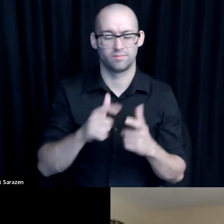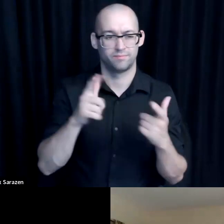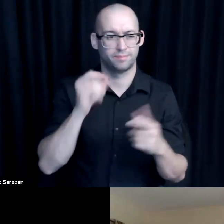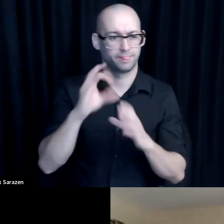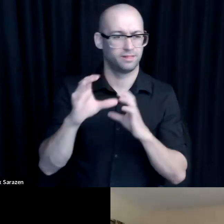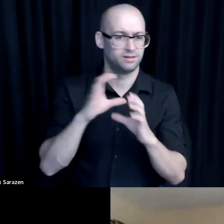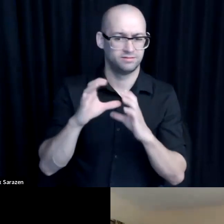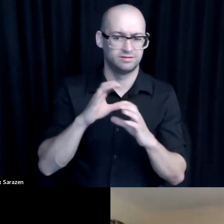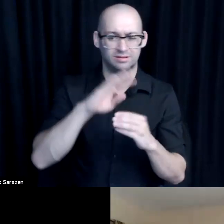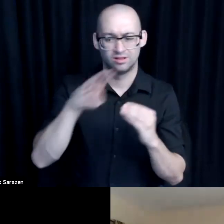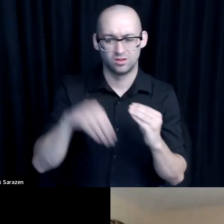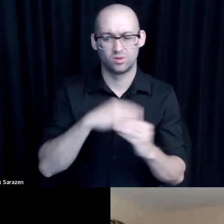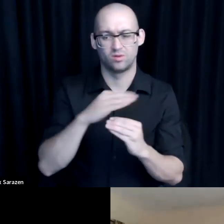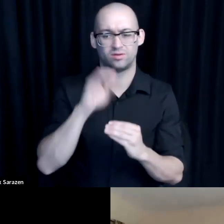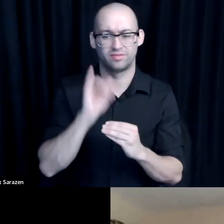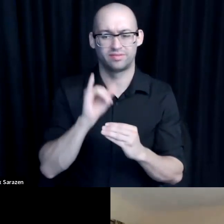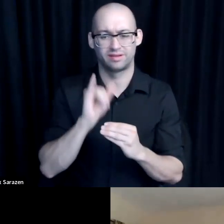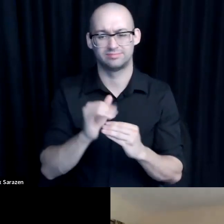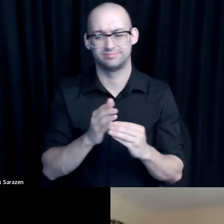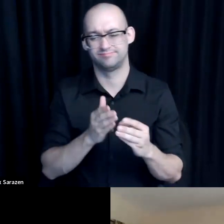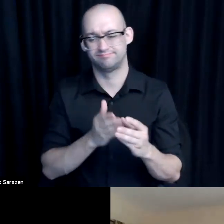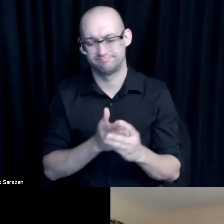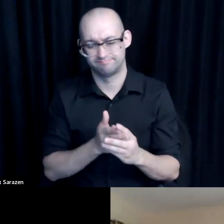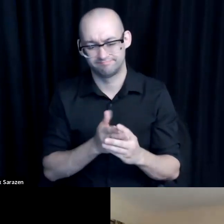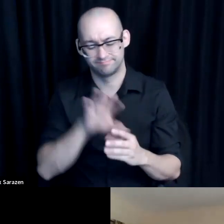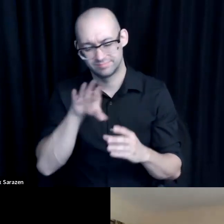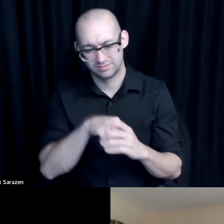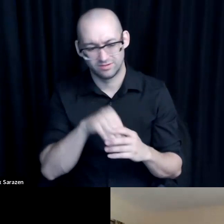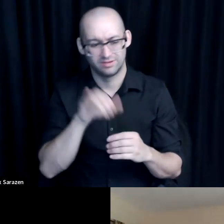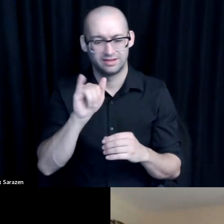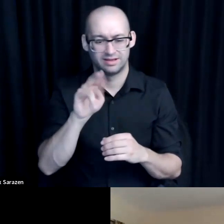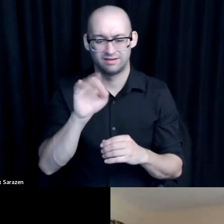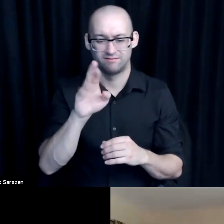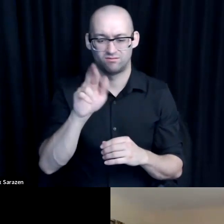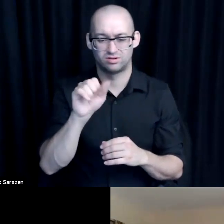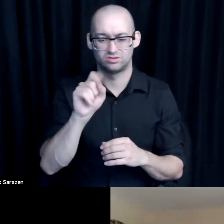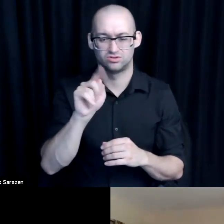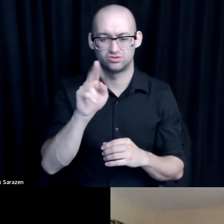this get into the the infrastructure and sort of that, that aspect of it which obviously is,